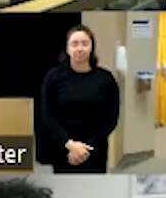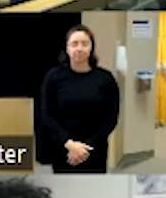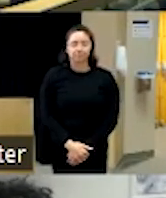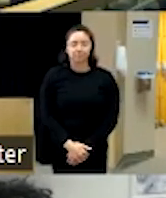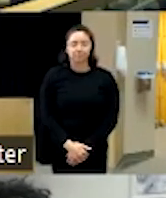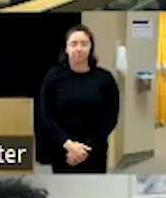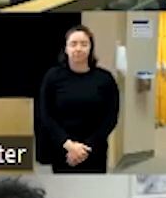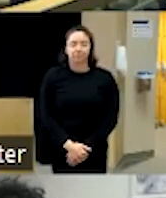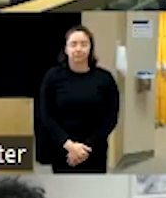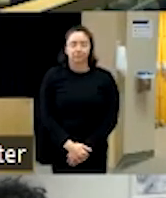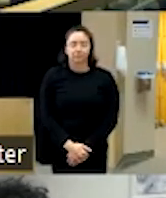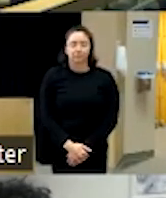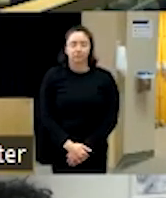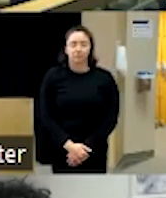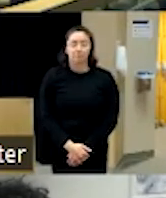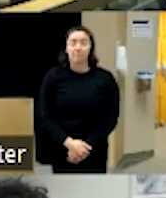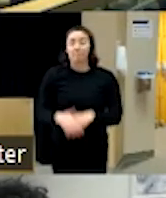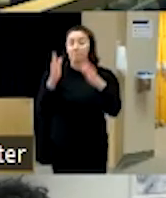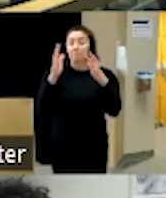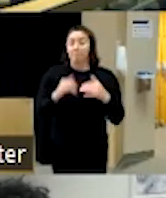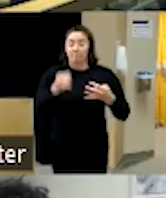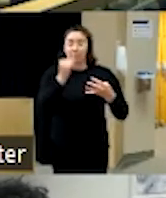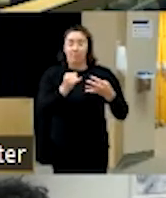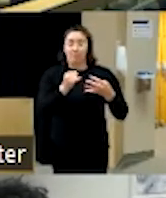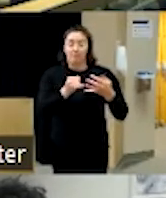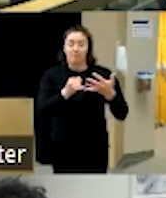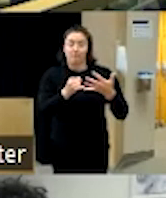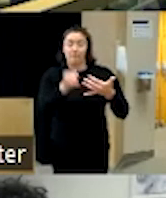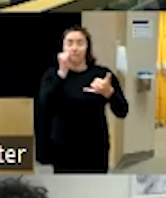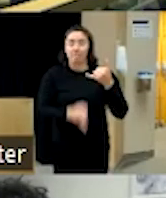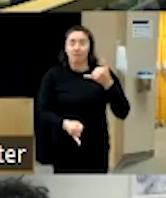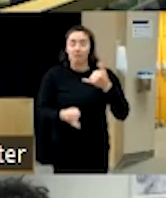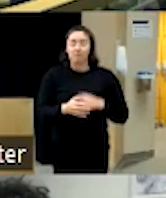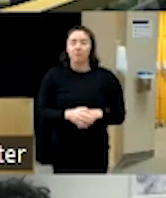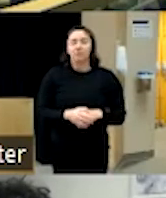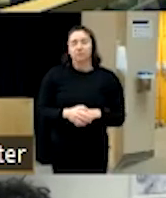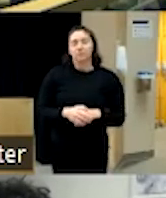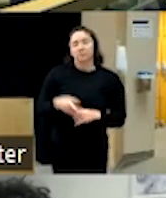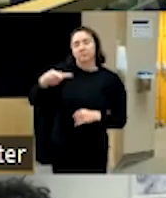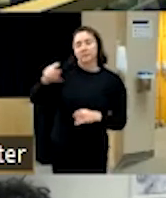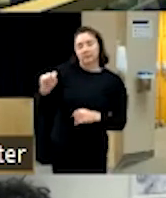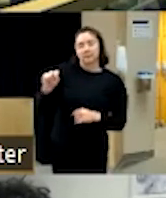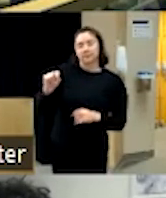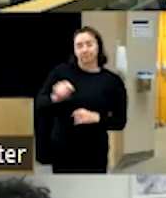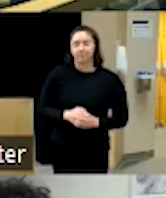and then the last profession is physiotherapy and here I would like to